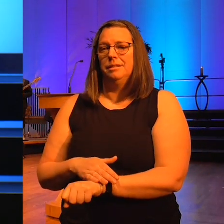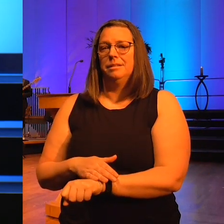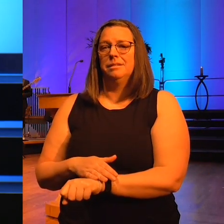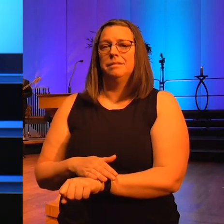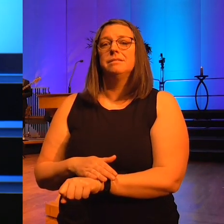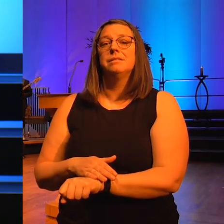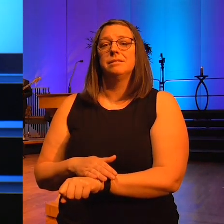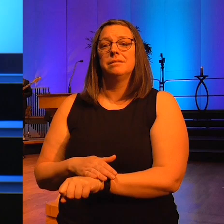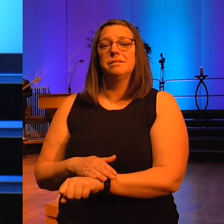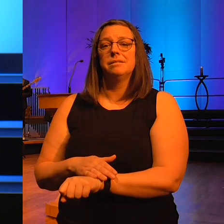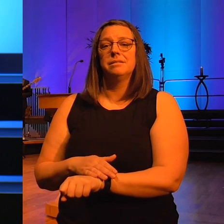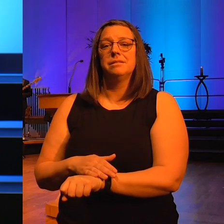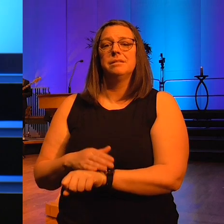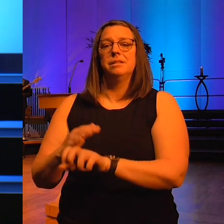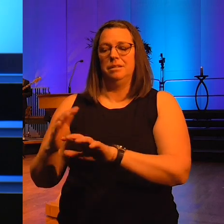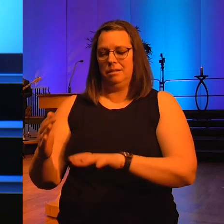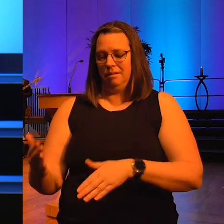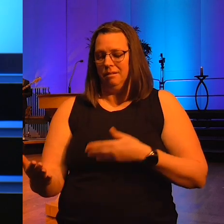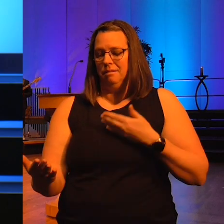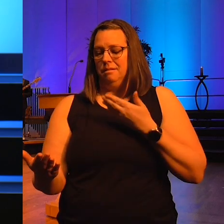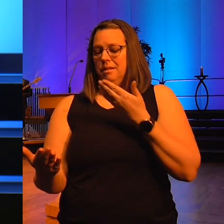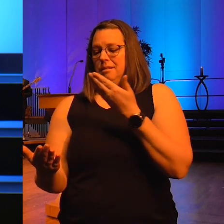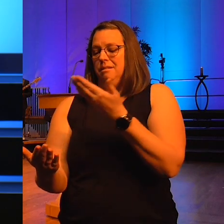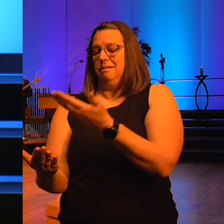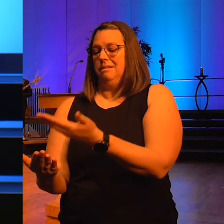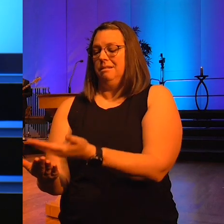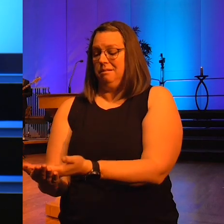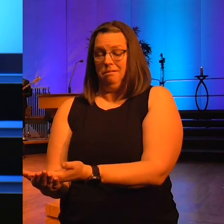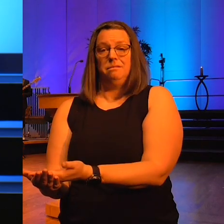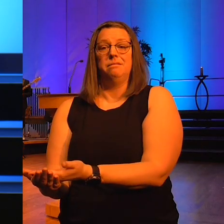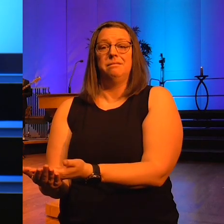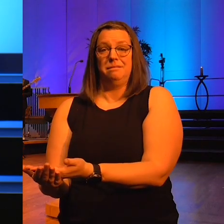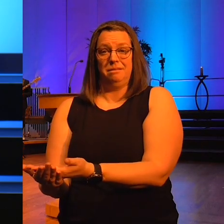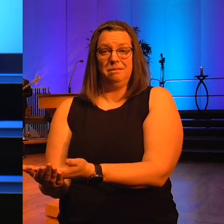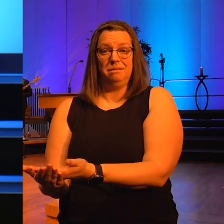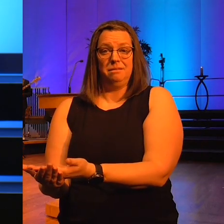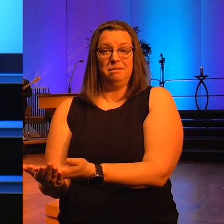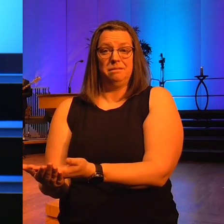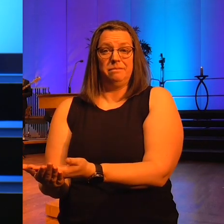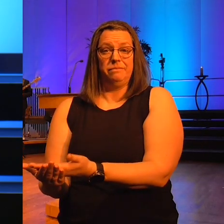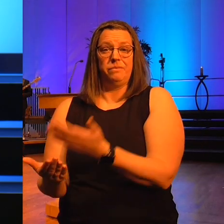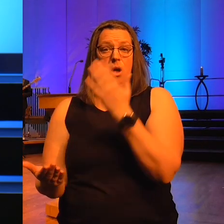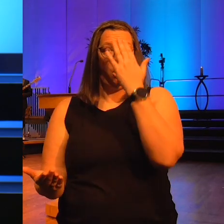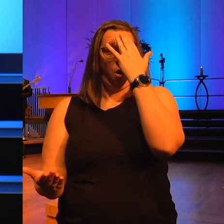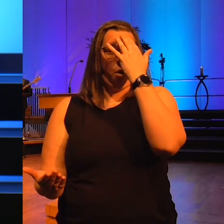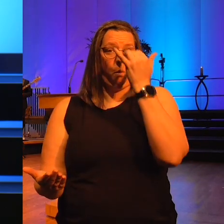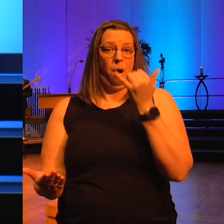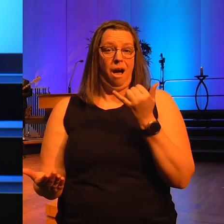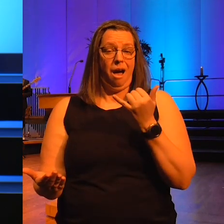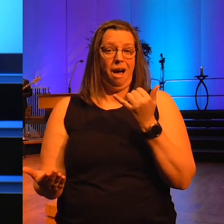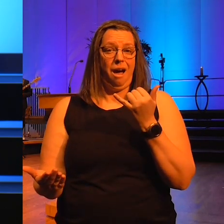birth why have you